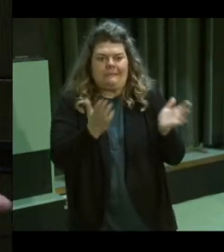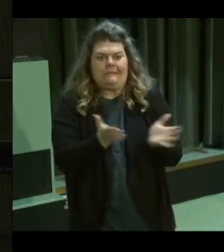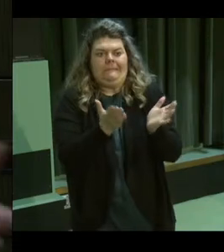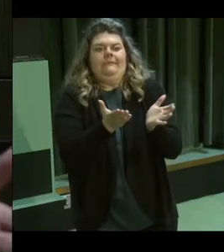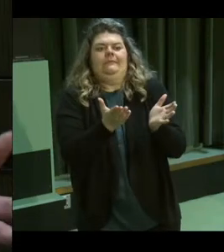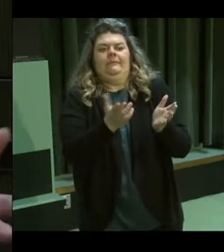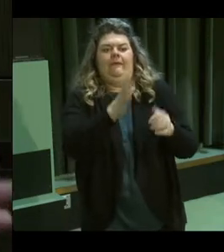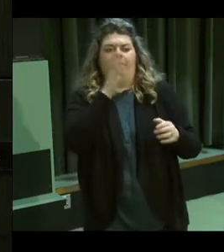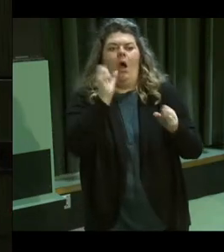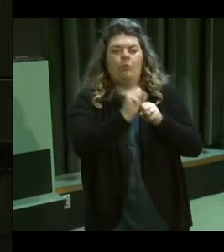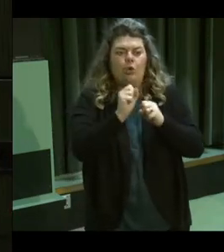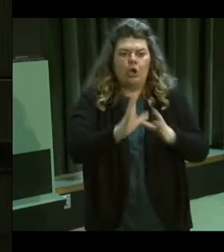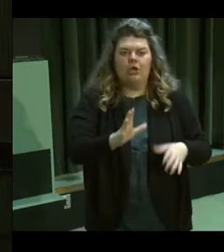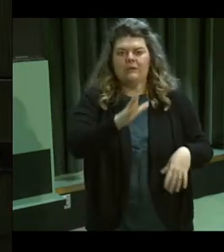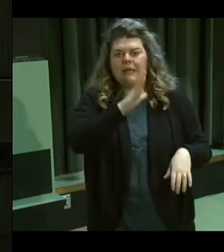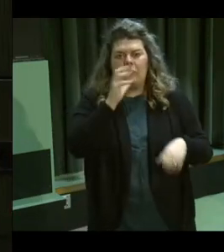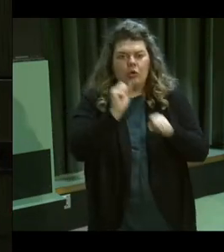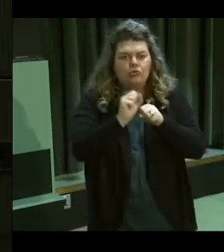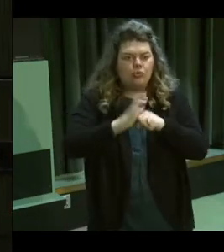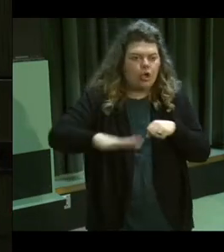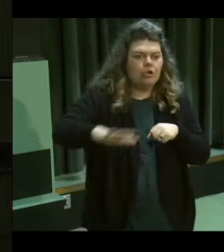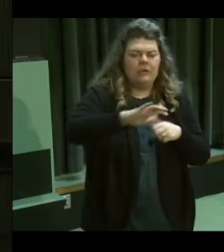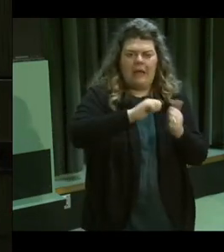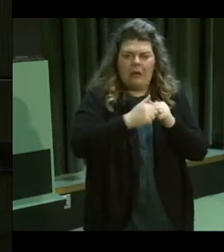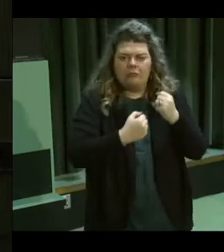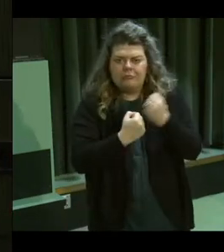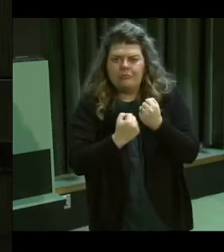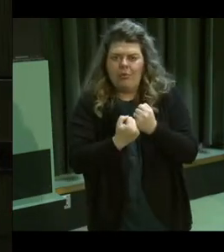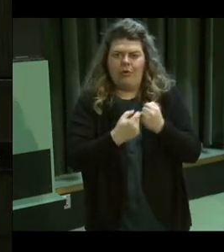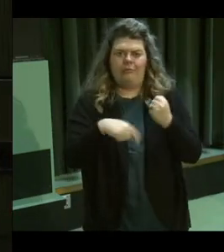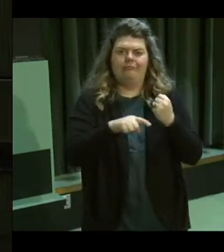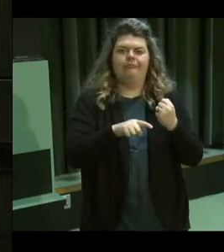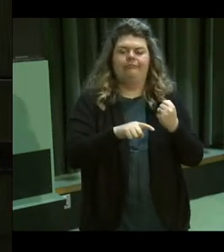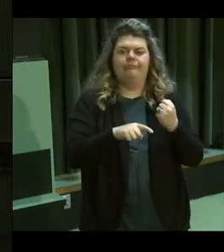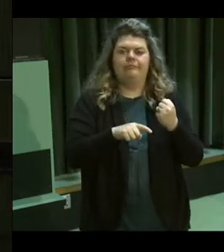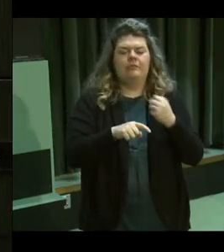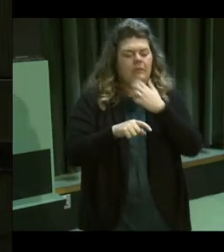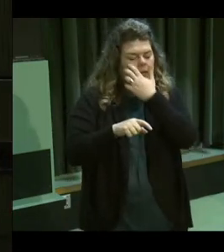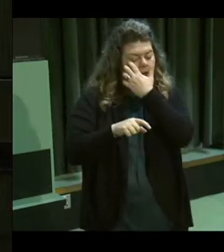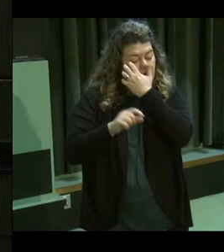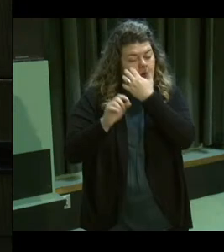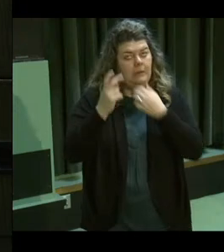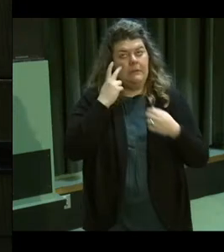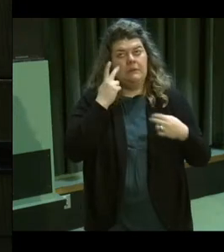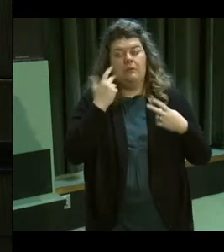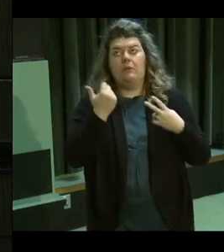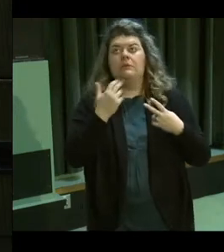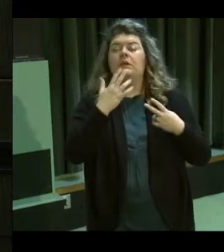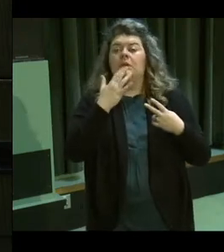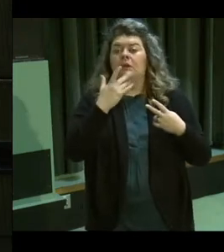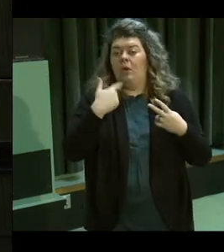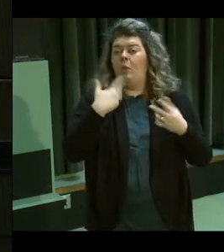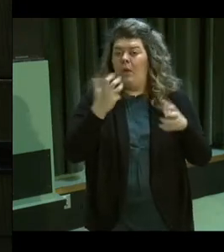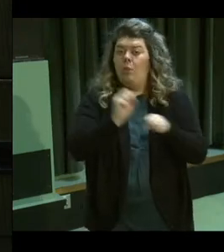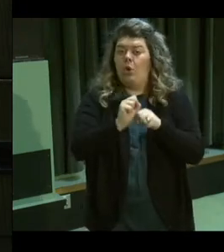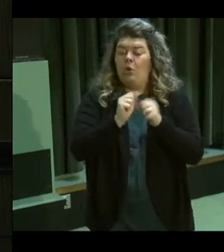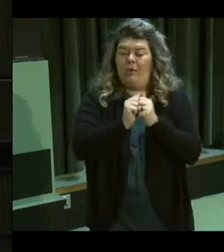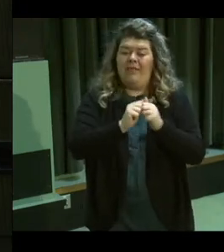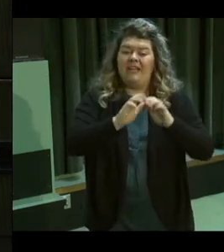workers, agricultural workers,